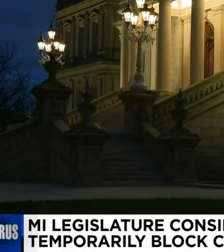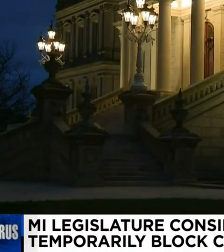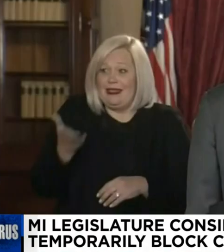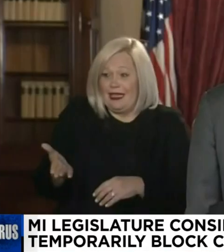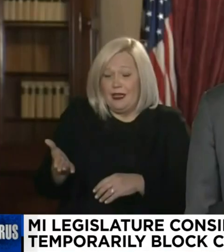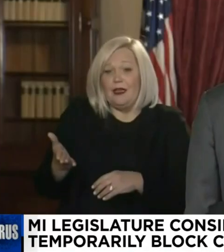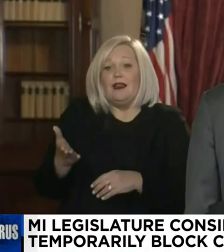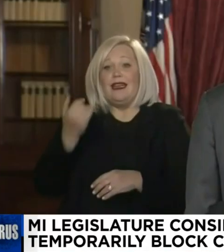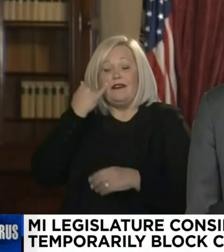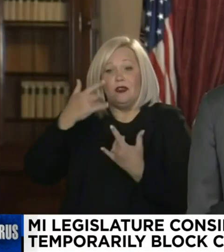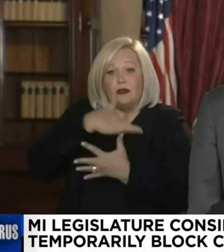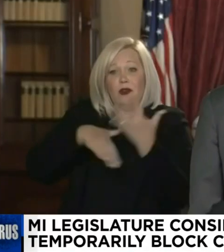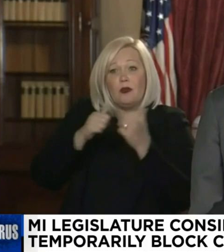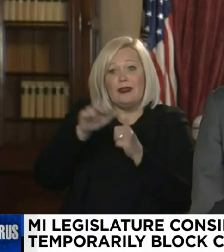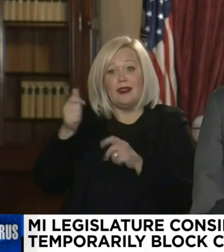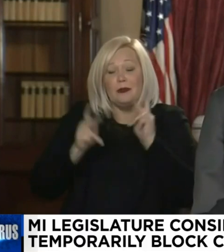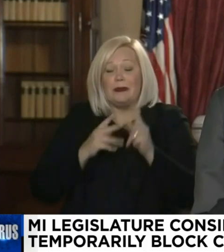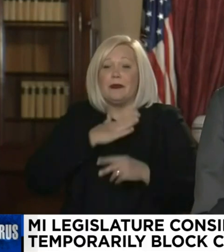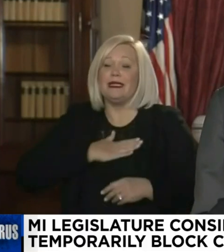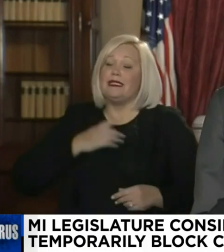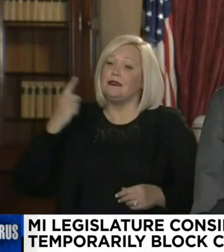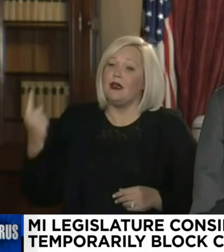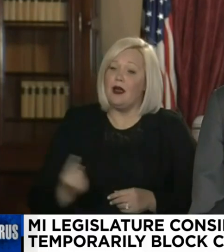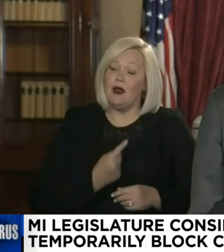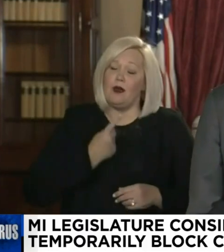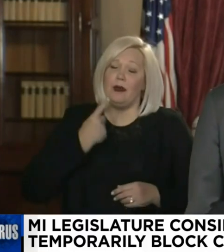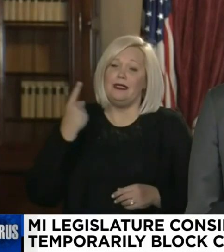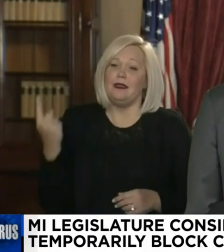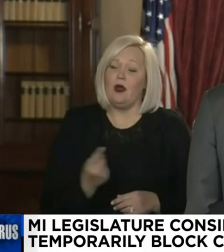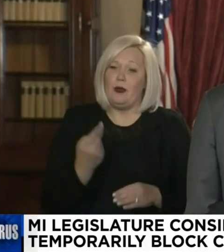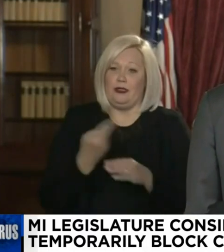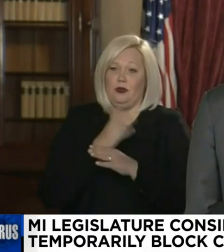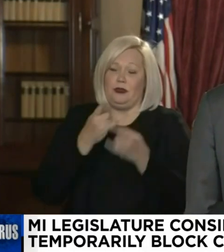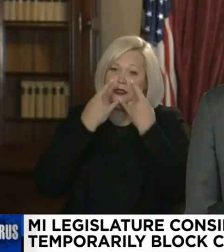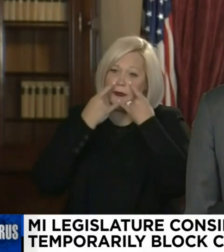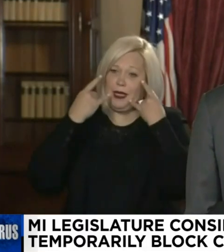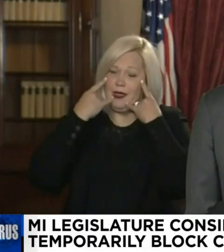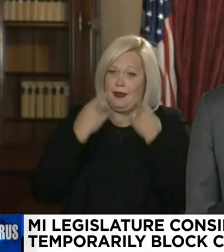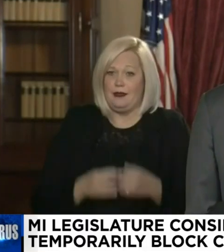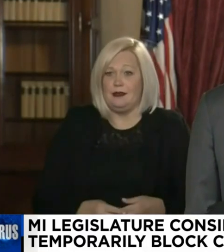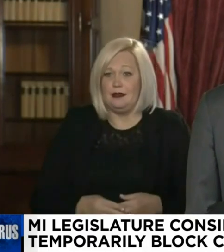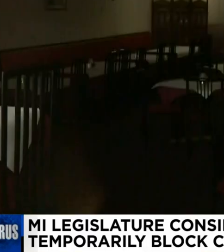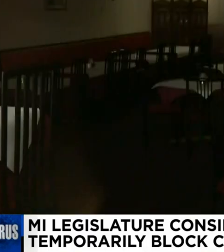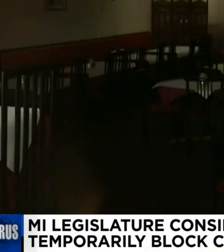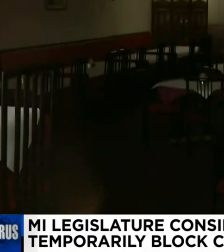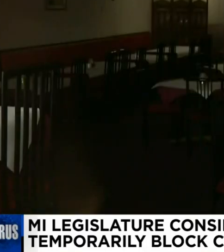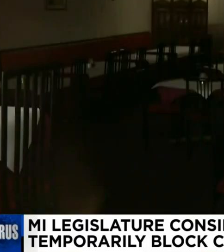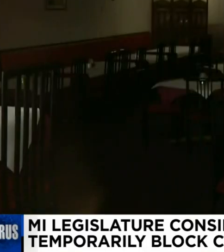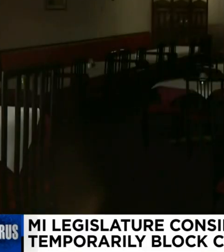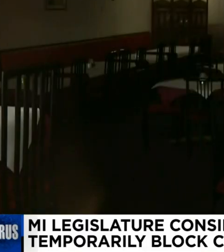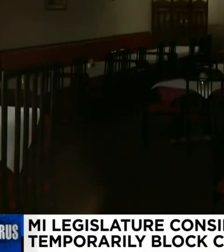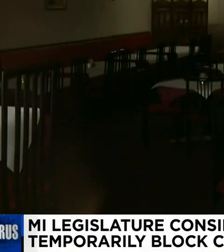IN PLAIN ENGLISH IT MEANS THE LEGISLATURE AND CULTURE COMMITTEE BETWEEN DECEMBER 18 AND JANUARY 13. THAT COMMITTEE CAN VOTE TO